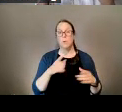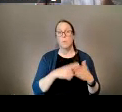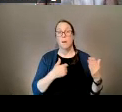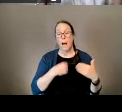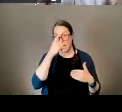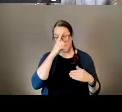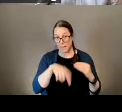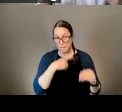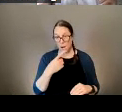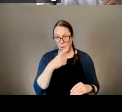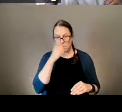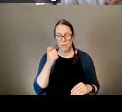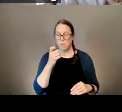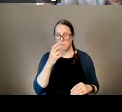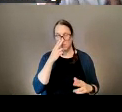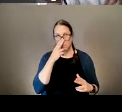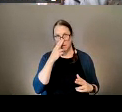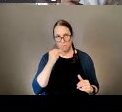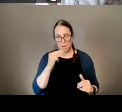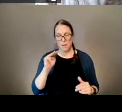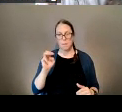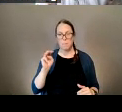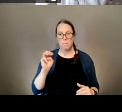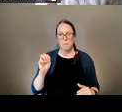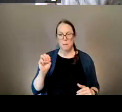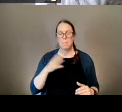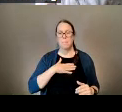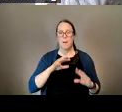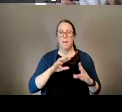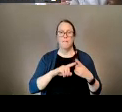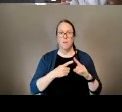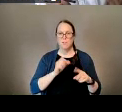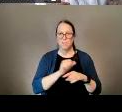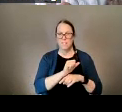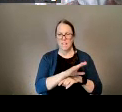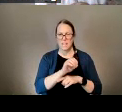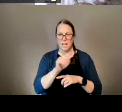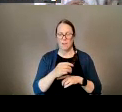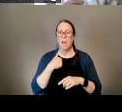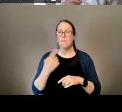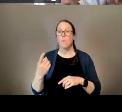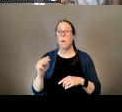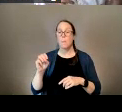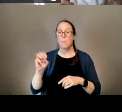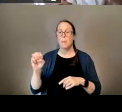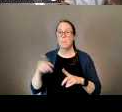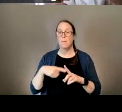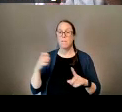just because it's been a funny meme that my friends have been sending around again. There's a meme from the Sopranos where Tony Soprano,